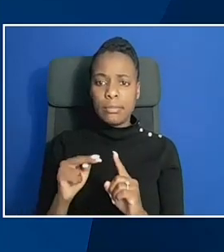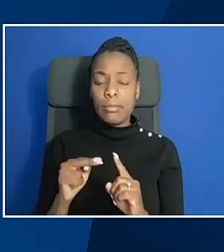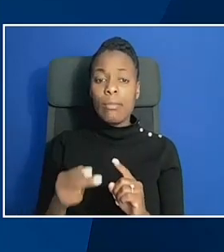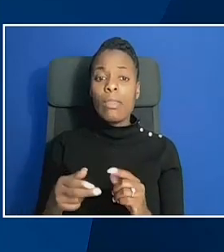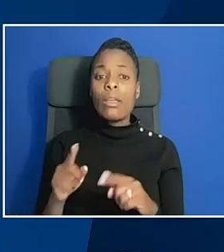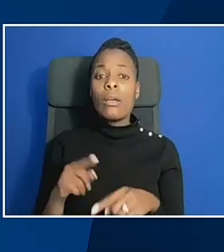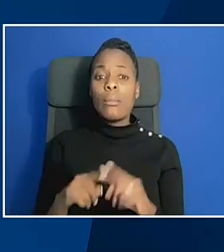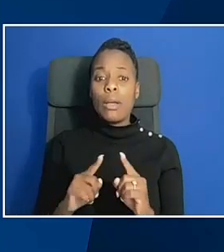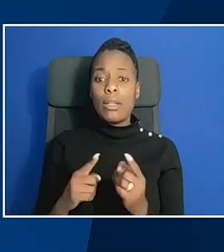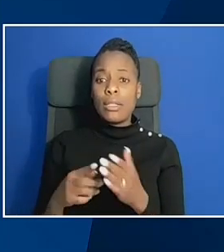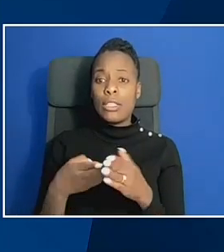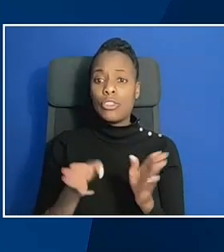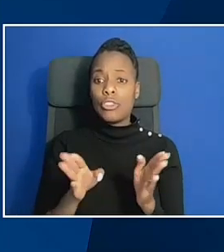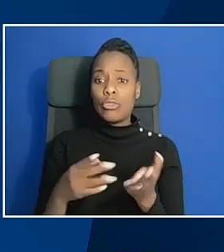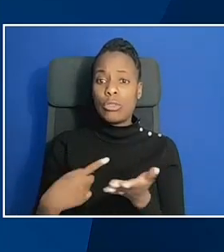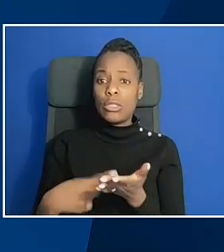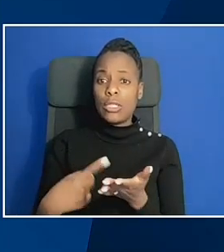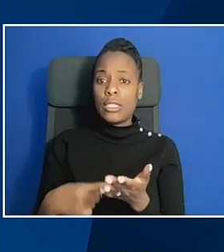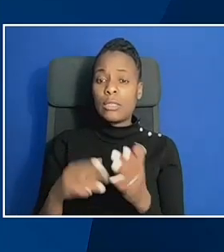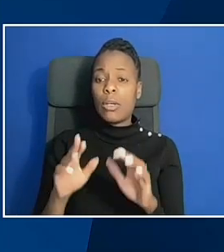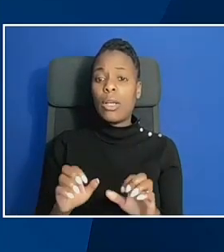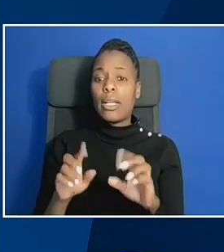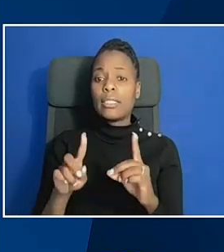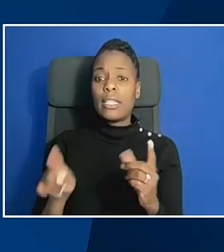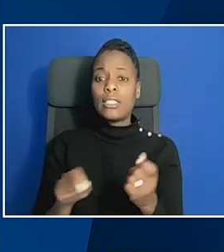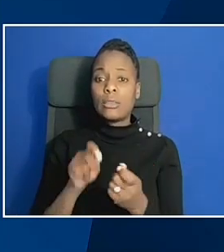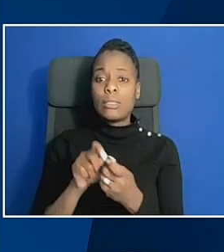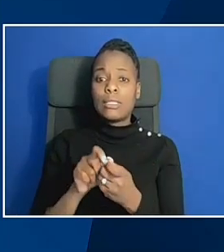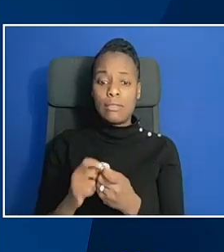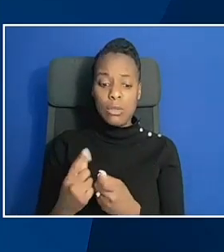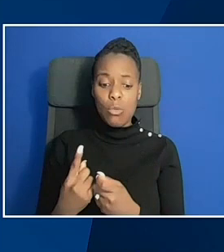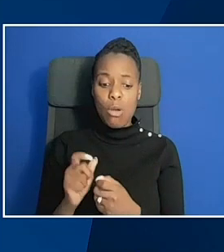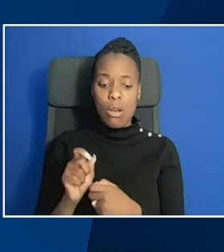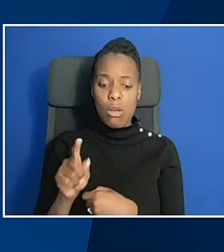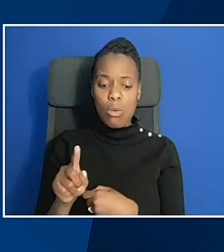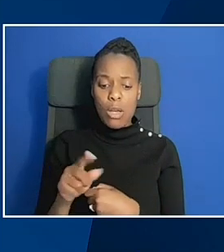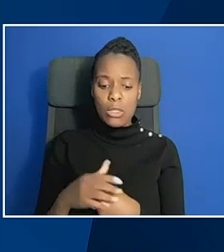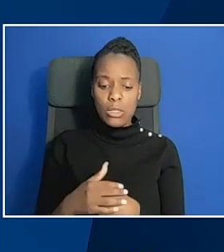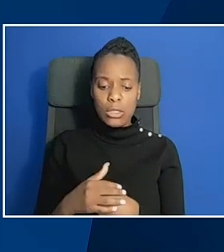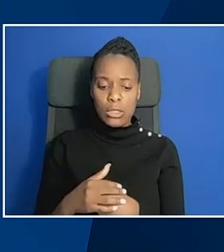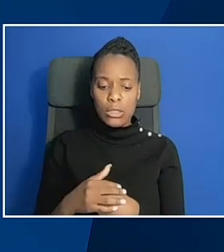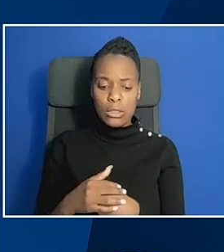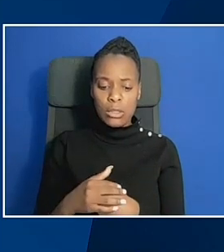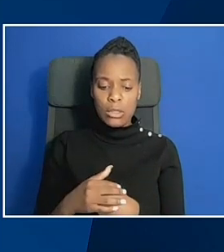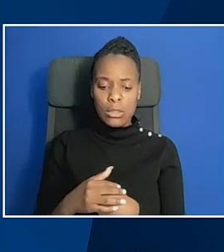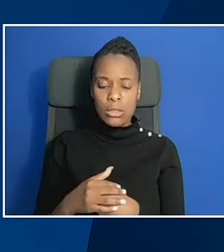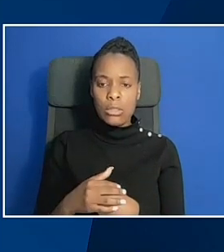discussion of education-specific. One question that I did have in regards to these agreements, and I guess around